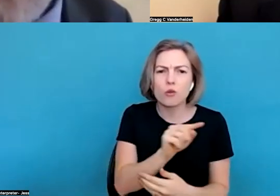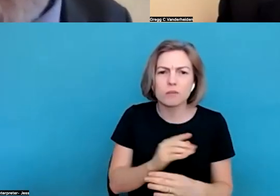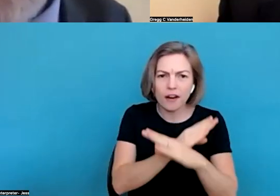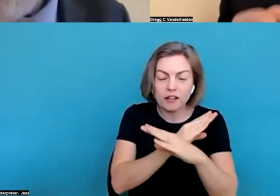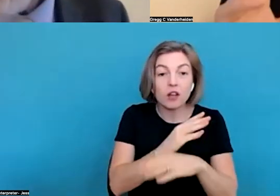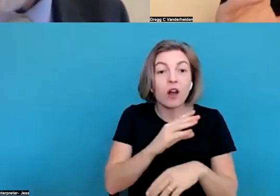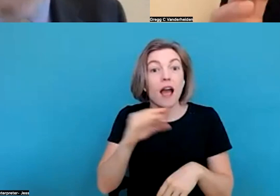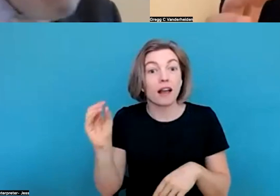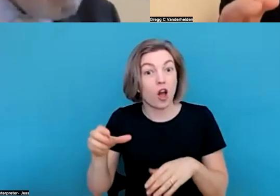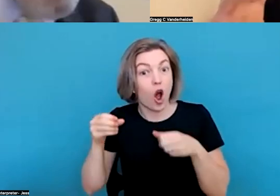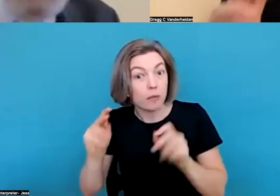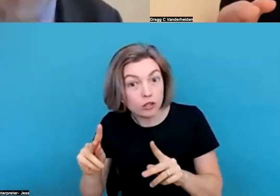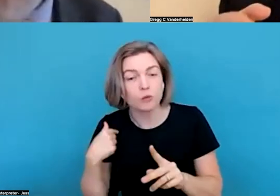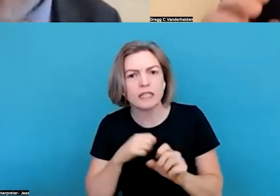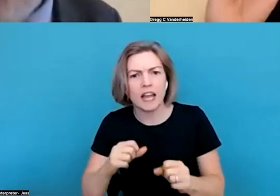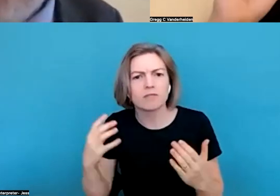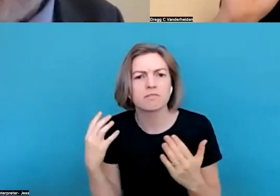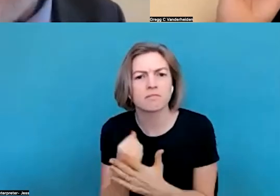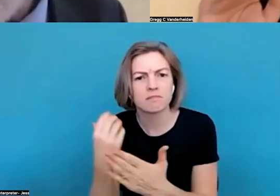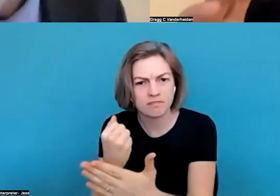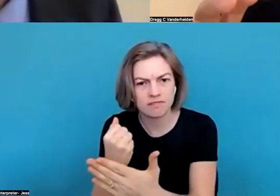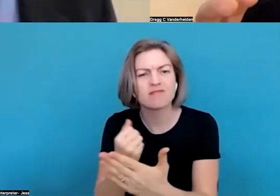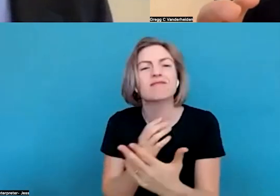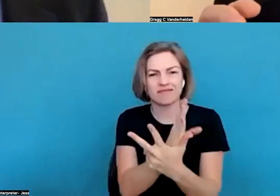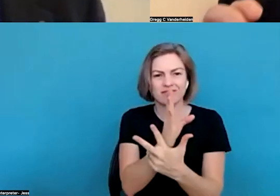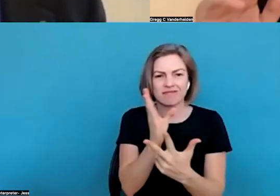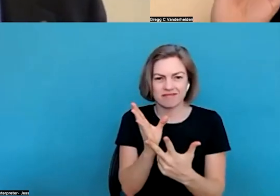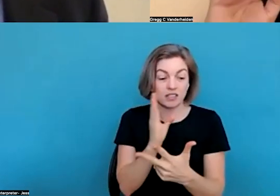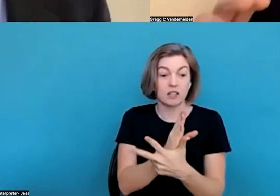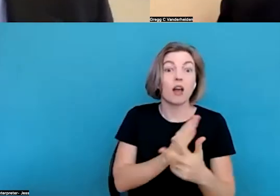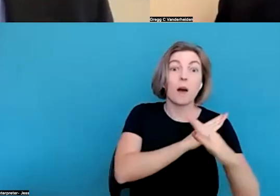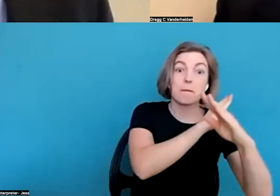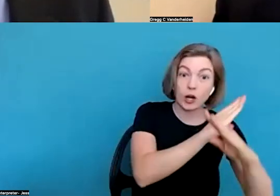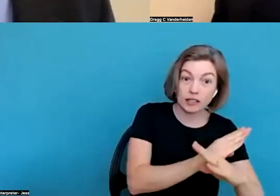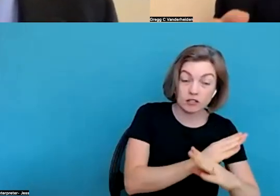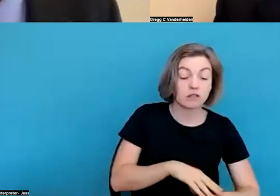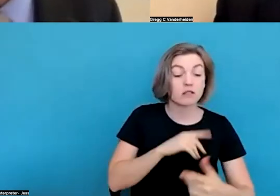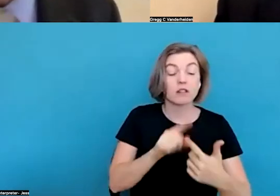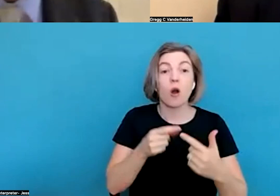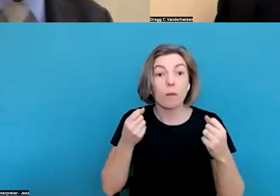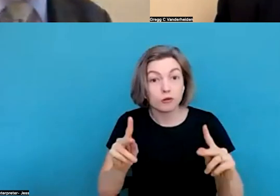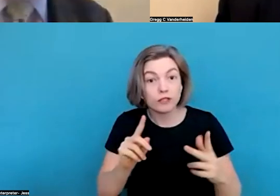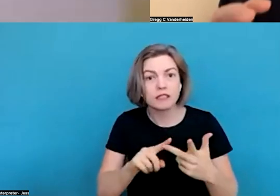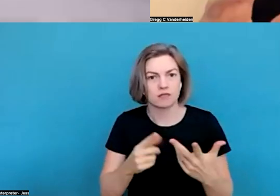That's the mantra, those three: what barriers, what opportunities, what do we need to do?